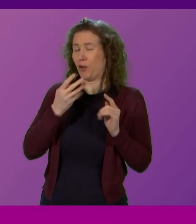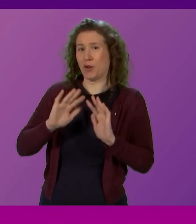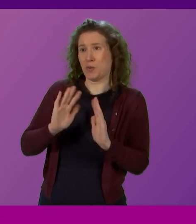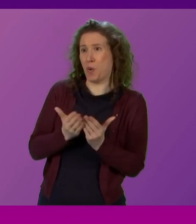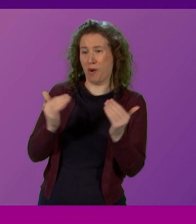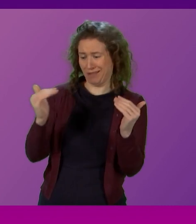environment.”